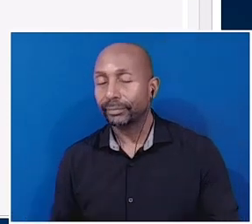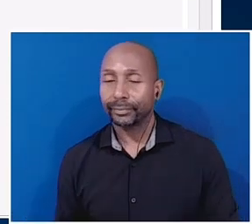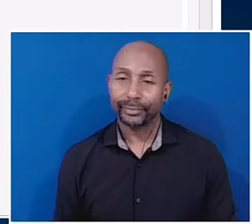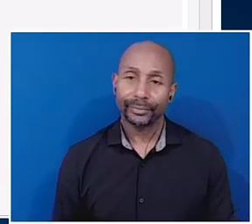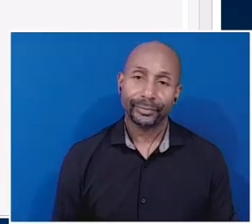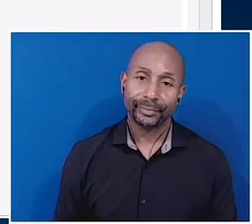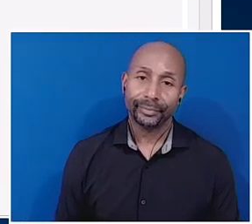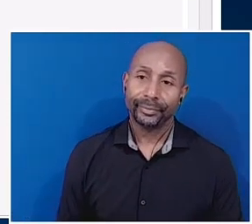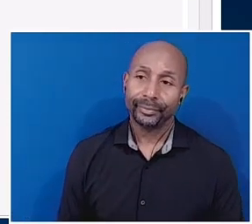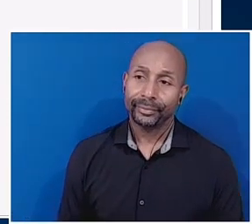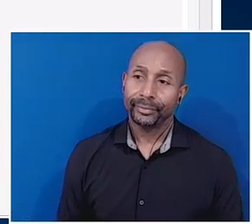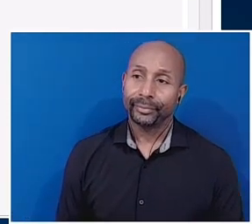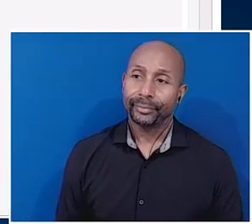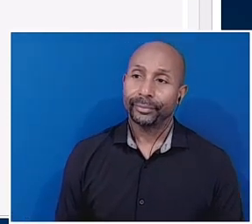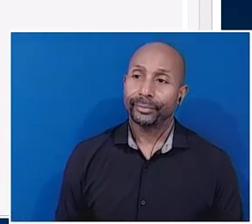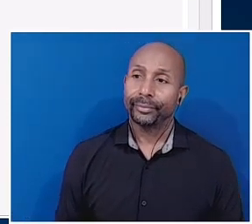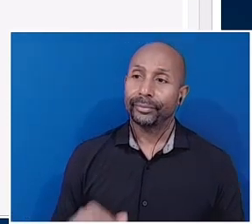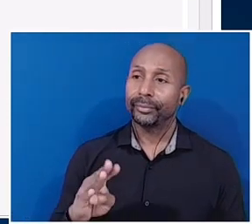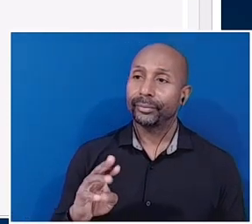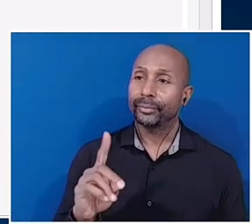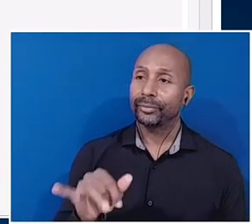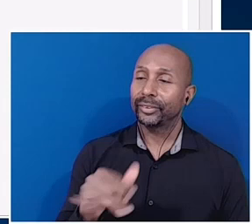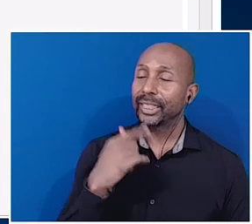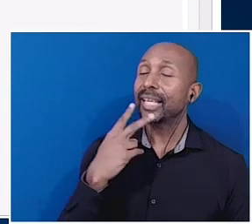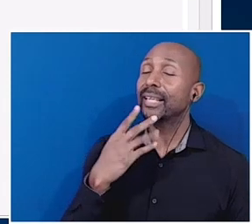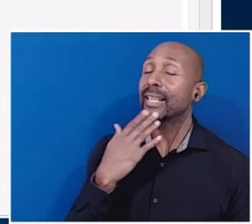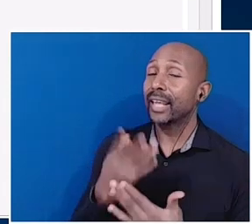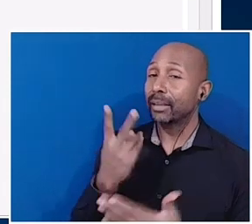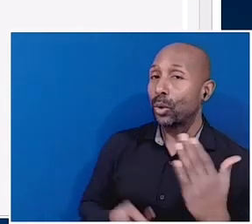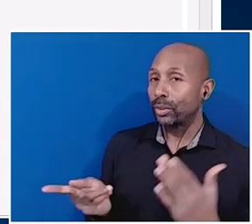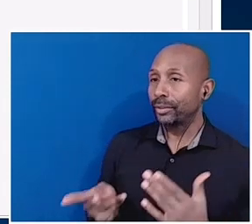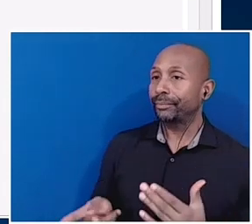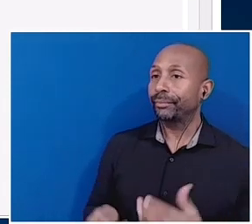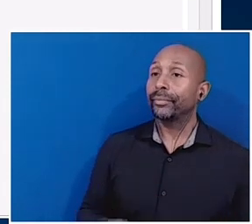Alright. Thank you, both. We'll go to Barmak and then Michale next.